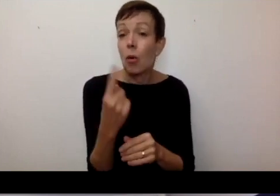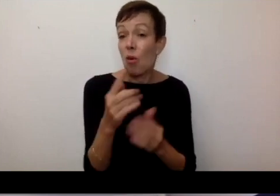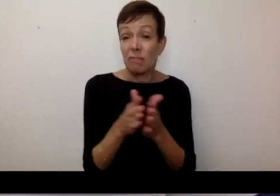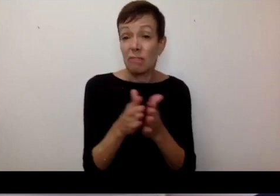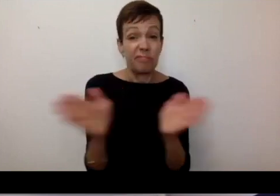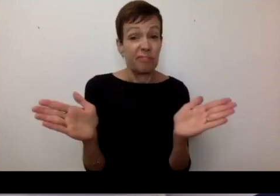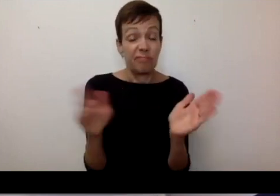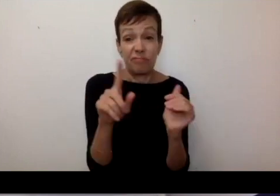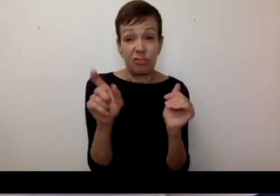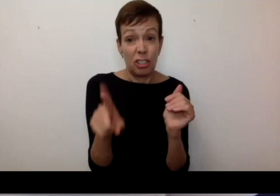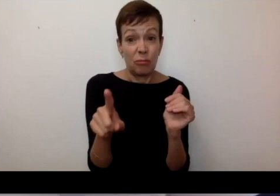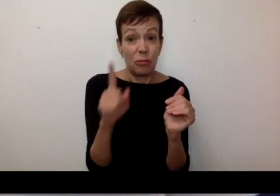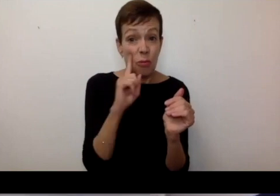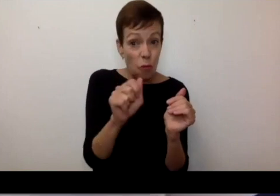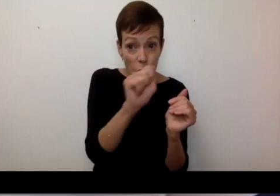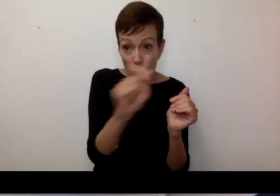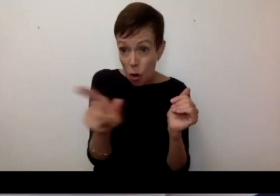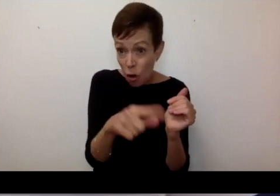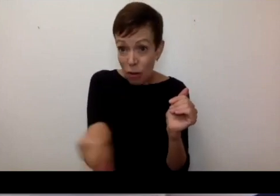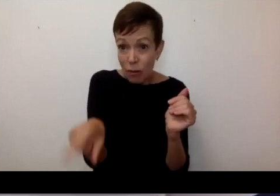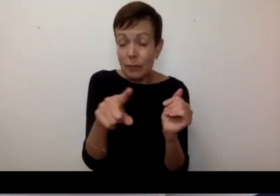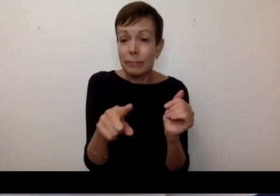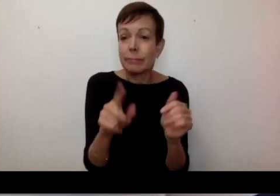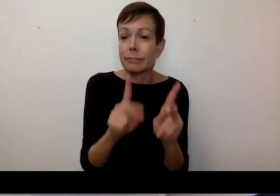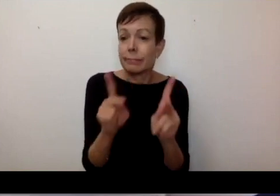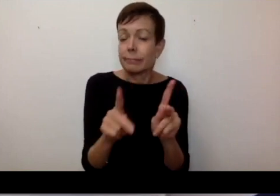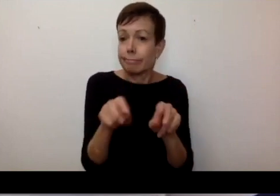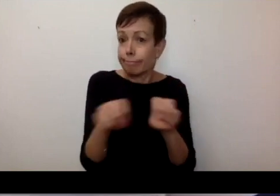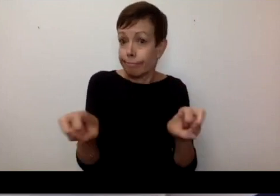have for all panelists so panelists feel free to jump in